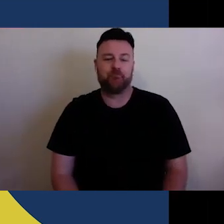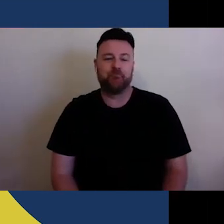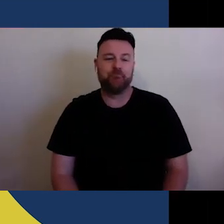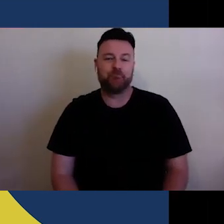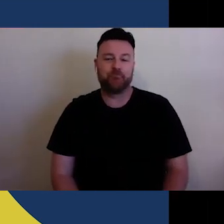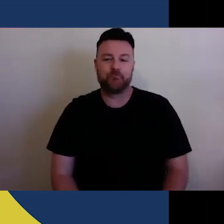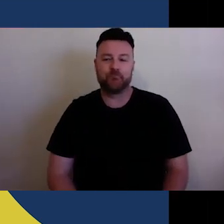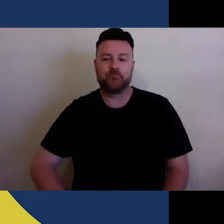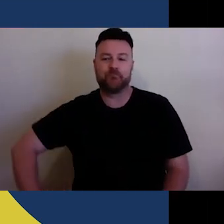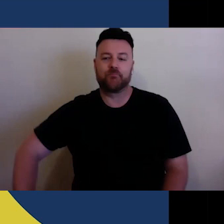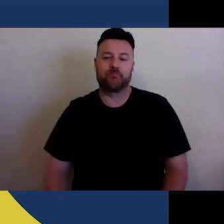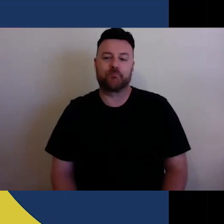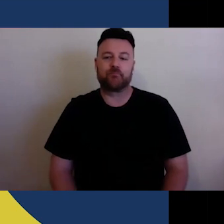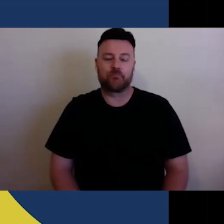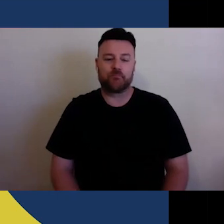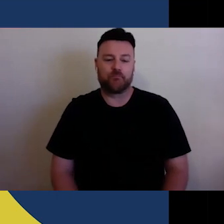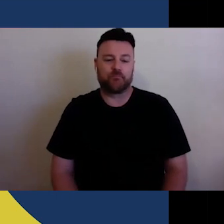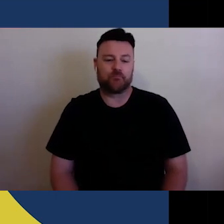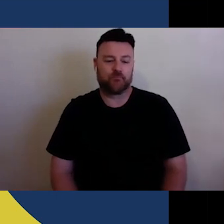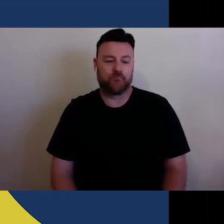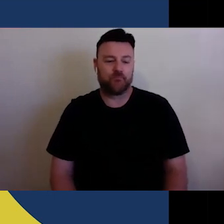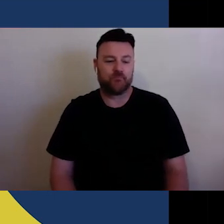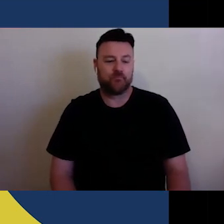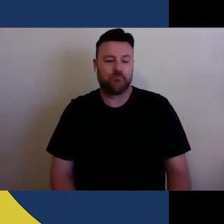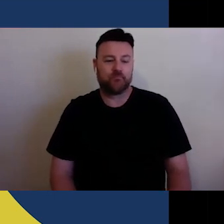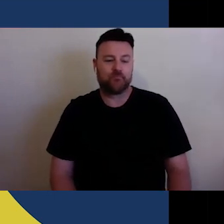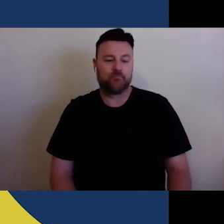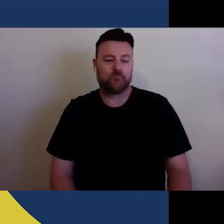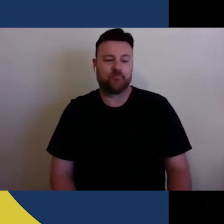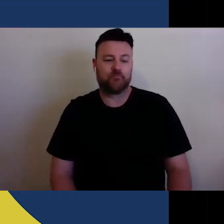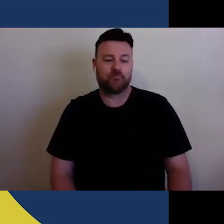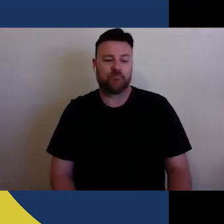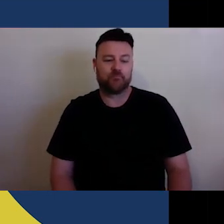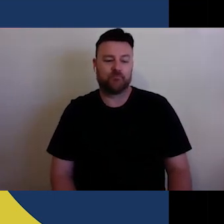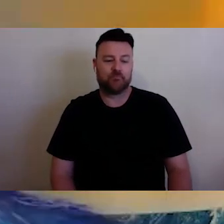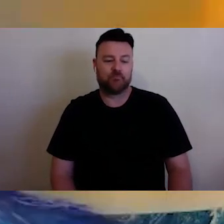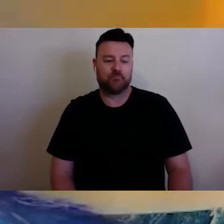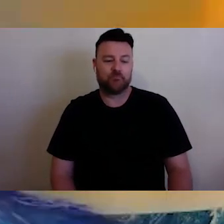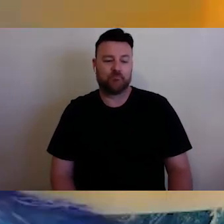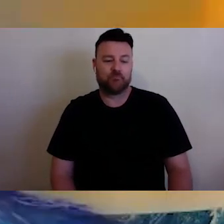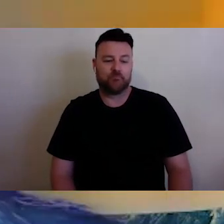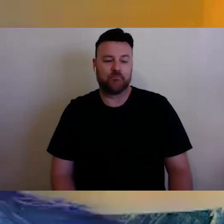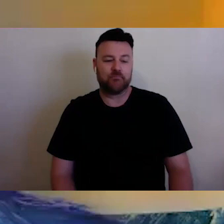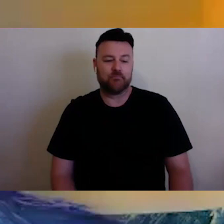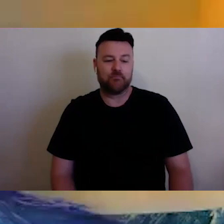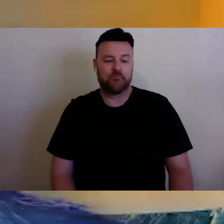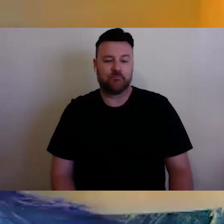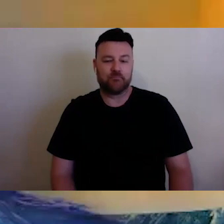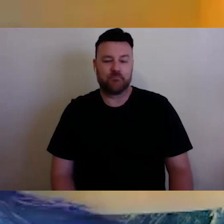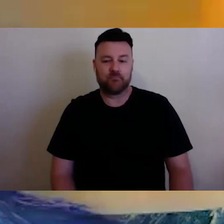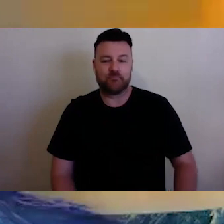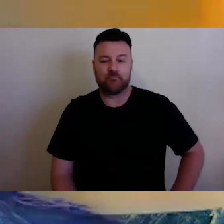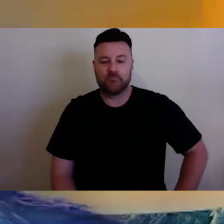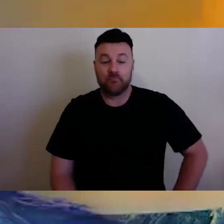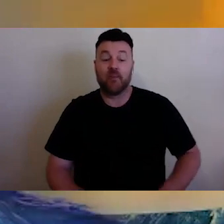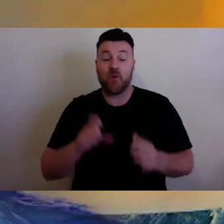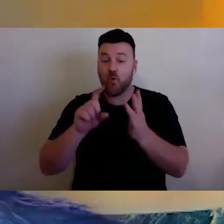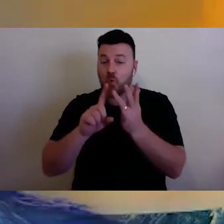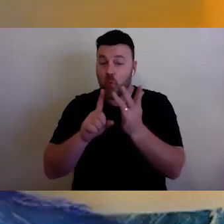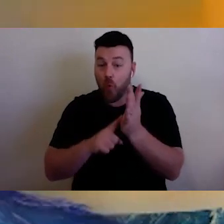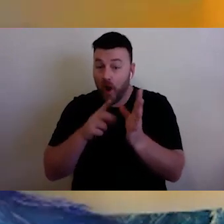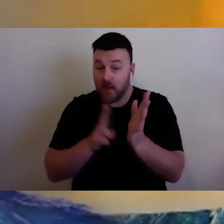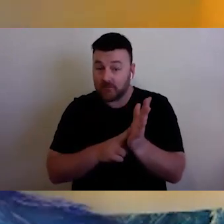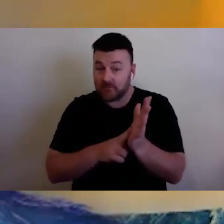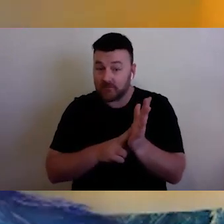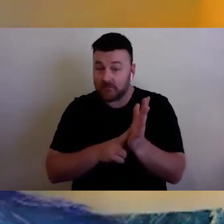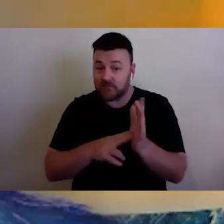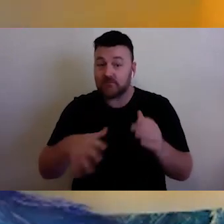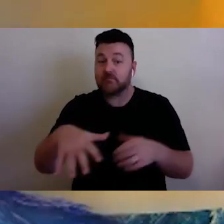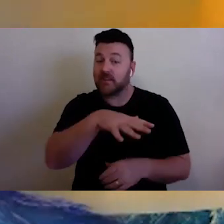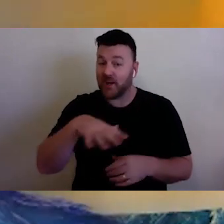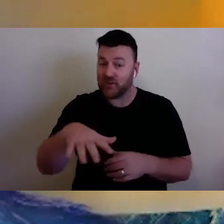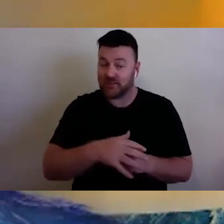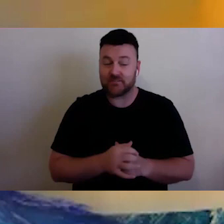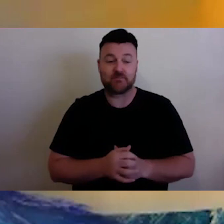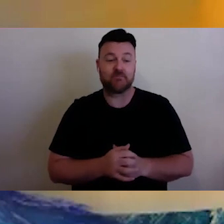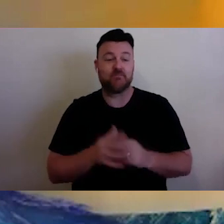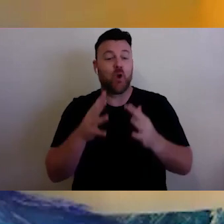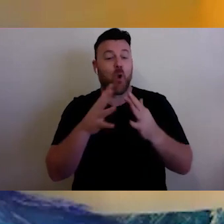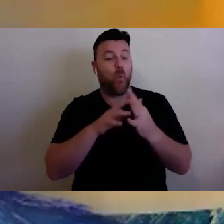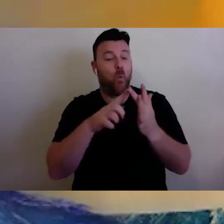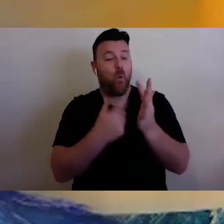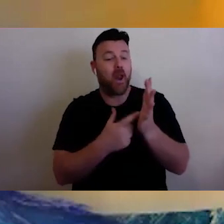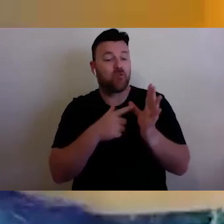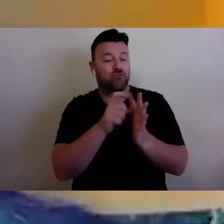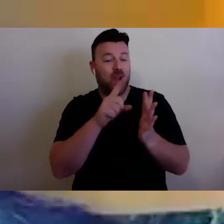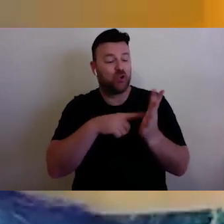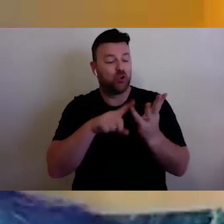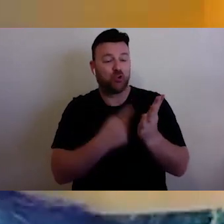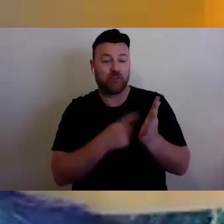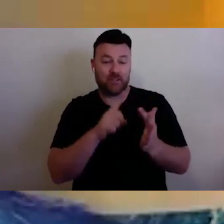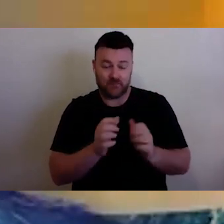We've got the Kulin nation. We have Wurundjuri country, Gamilaroi.